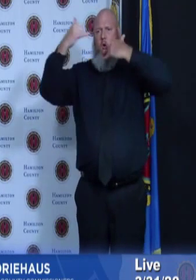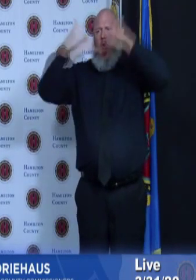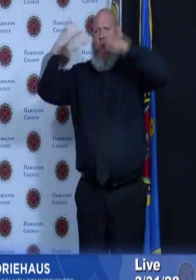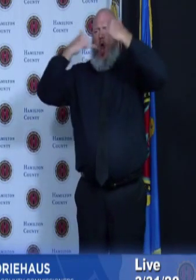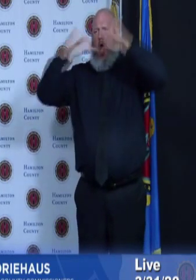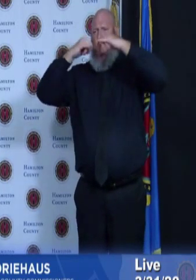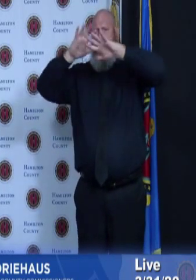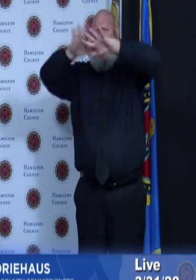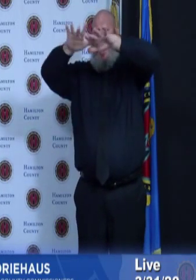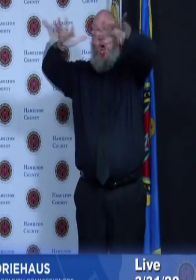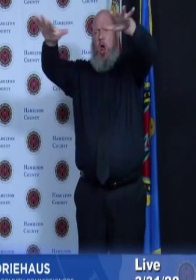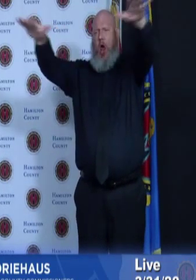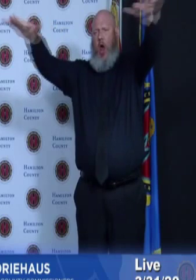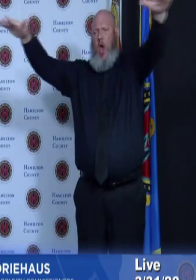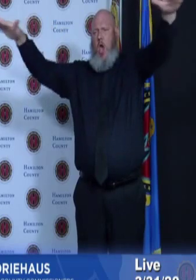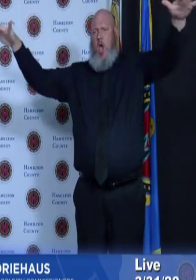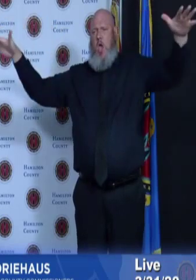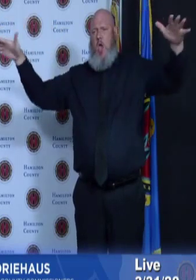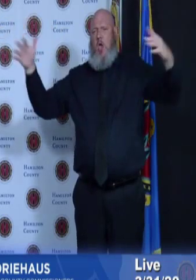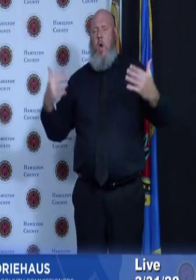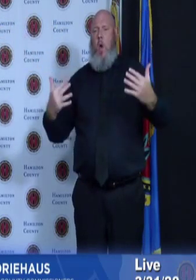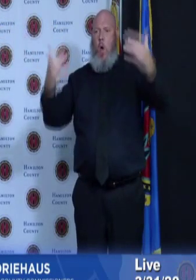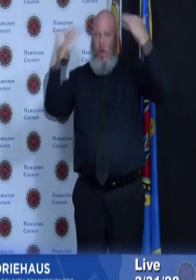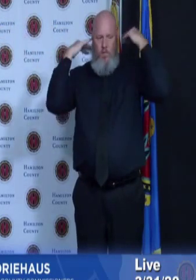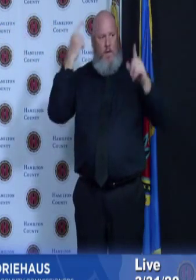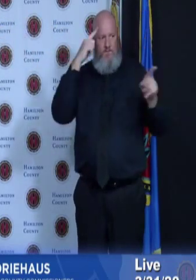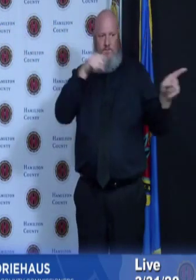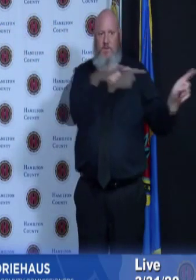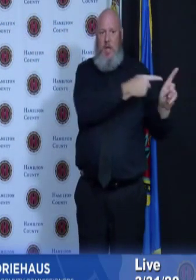was a bit of a challenge as they trace people that have tested positive for